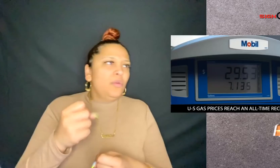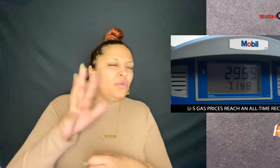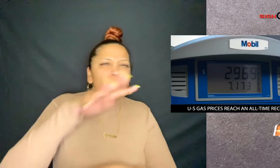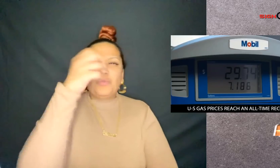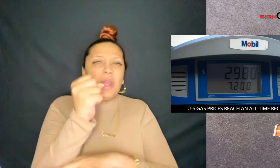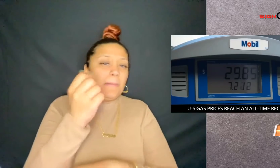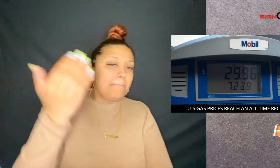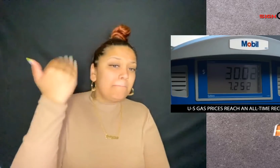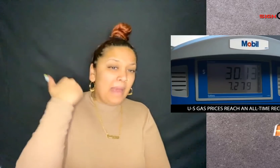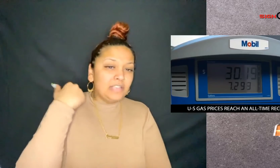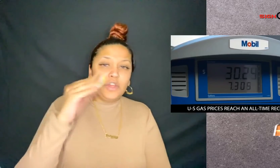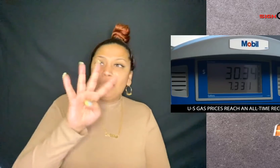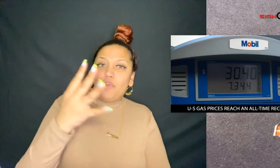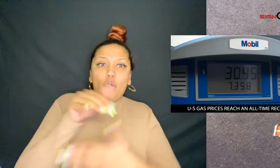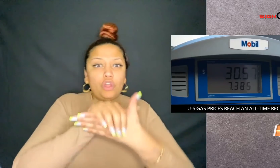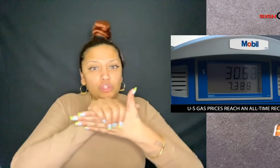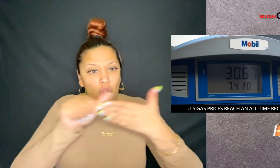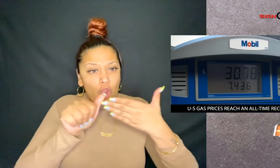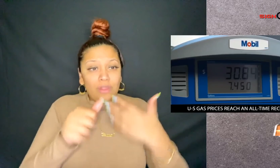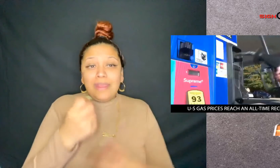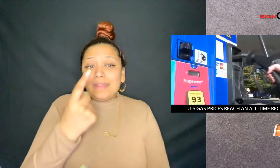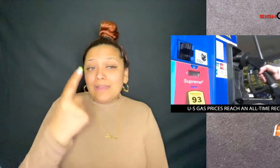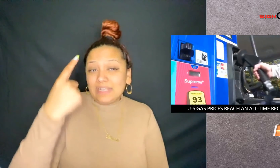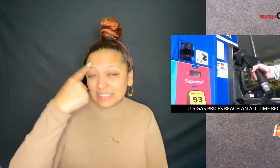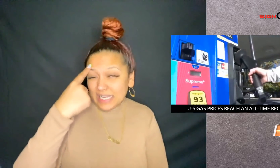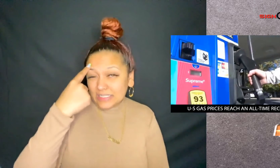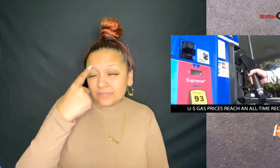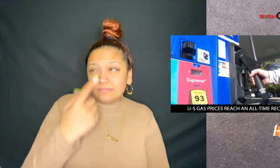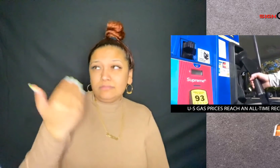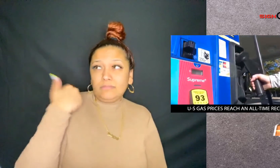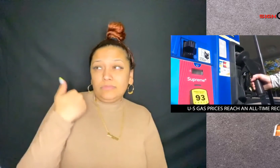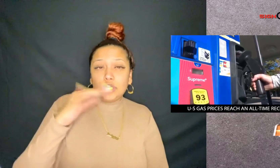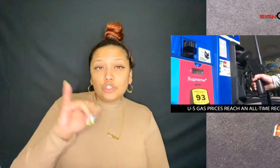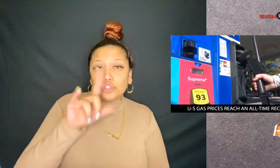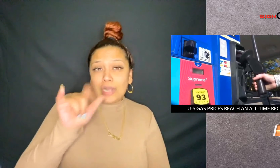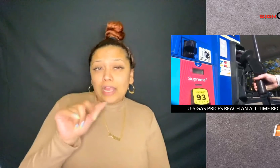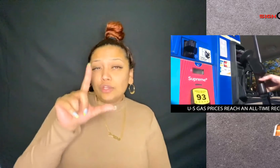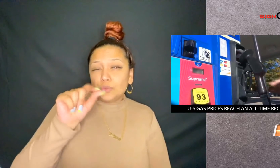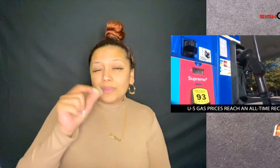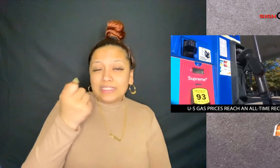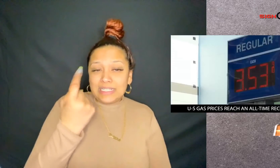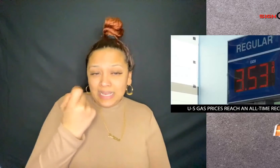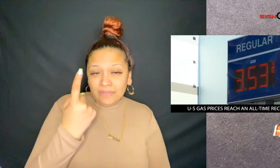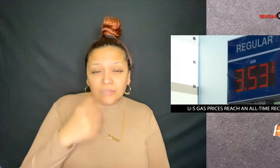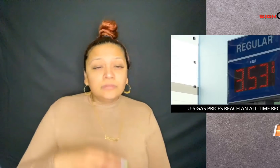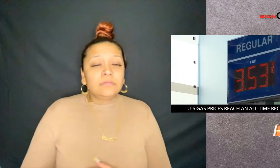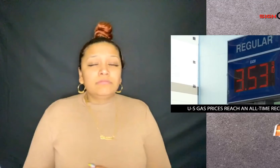Americans have never paid that much for gas the cost of gas breaks the previous record